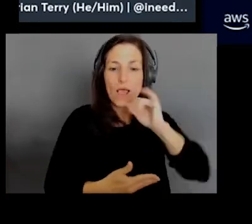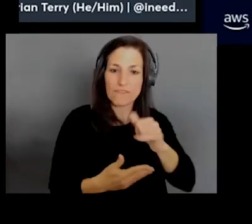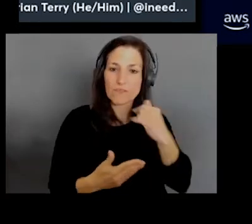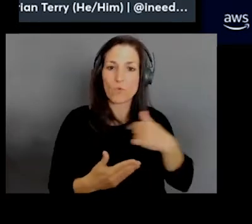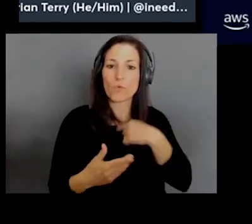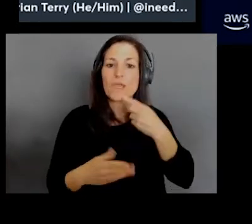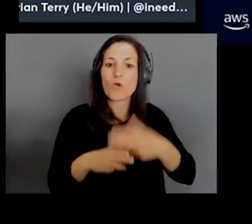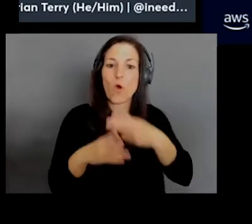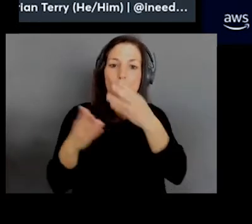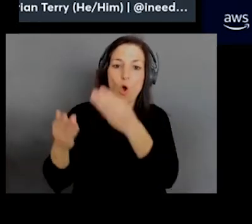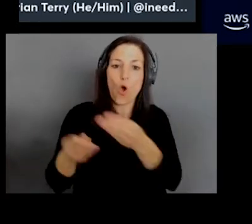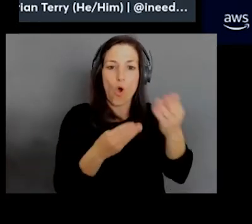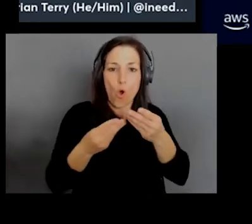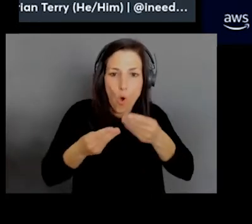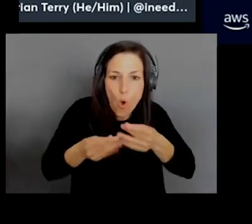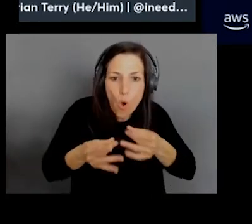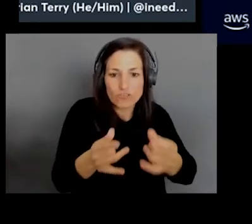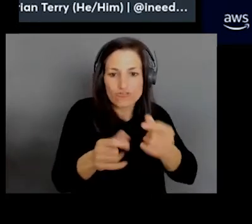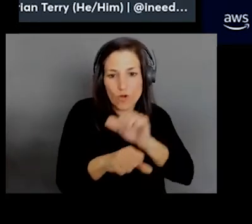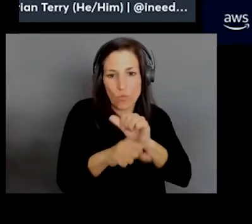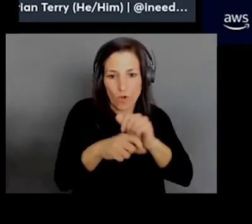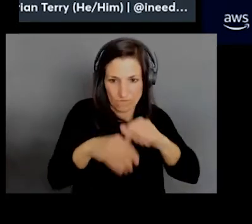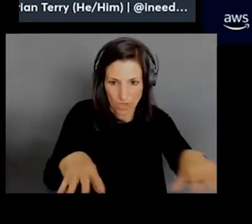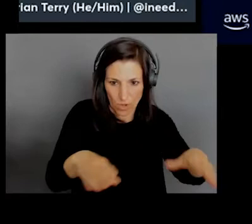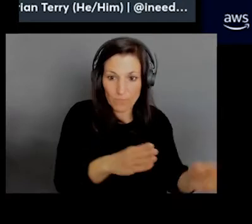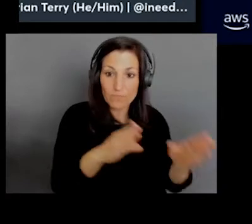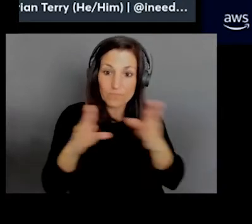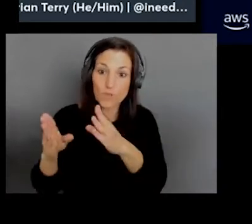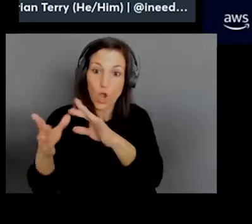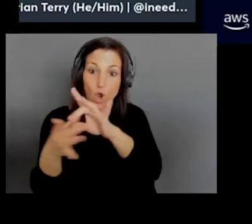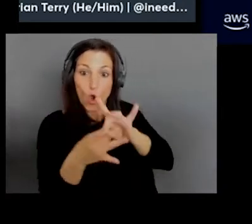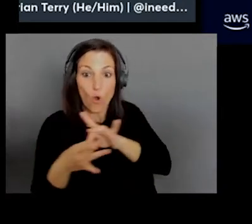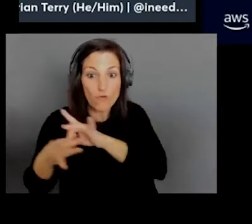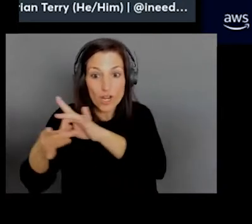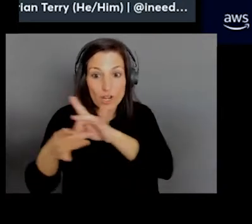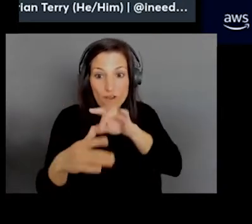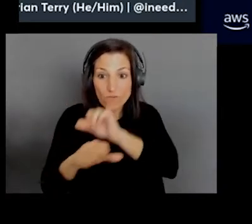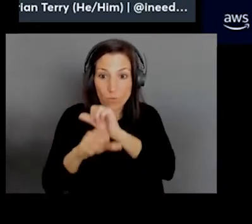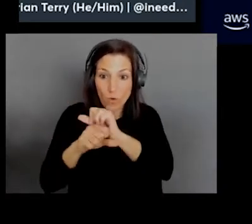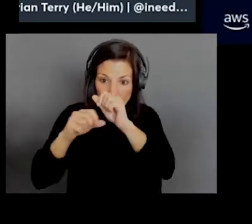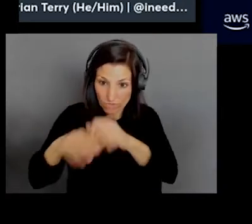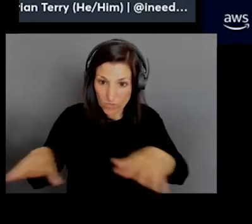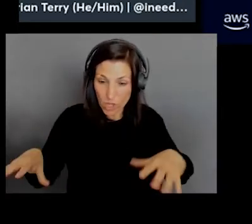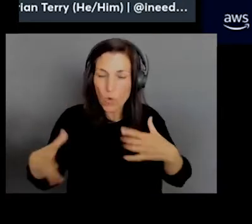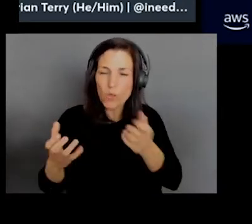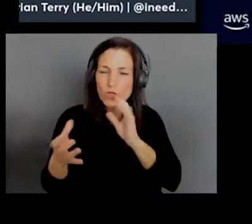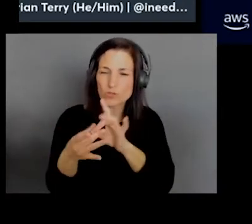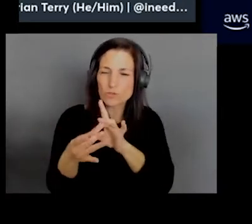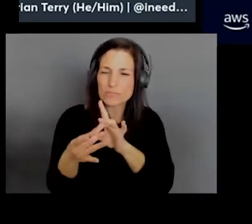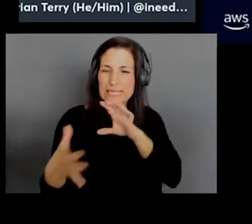Contrast that with a Choreographed Workflow, where it's more about, we wanna decouple actors within a system.